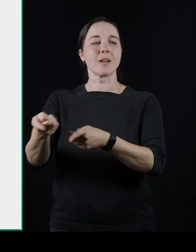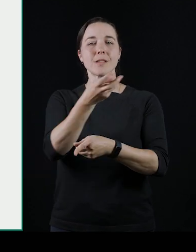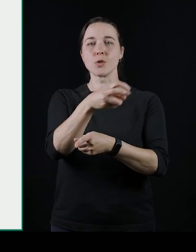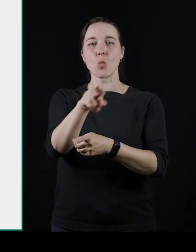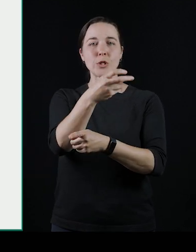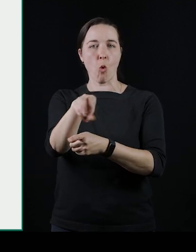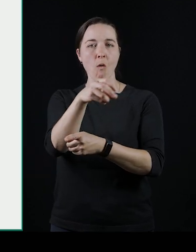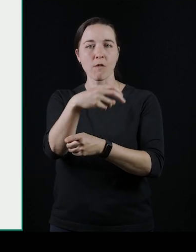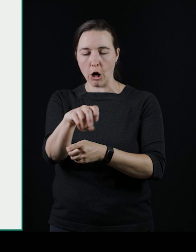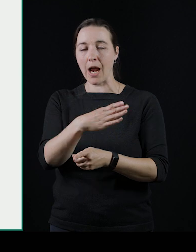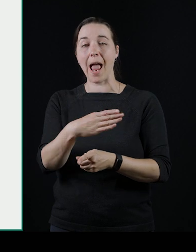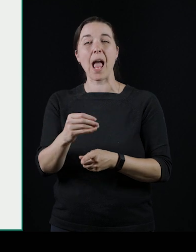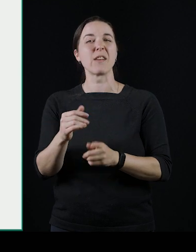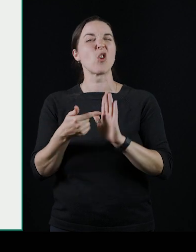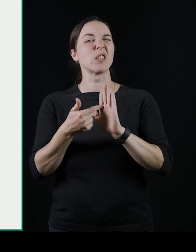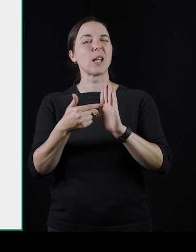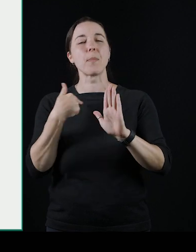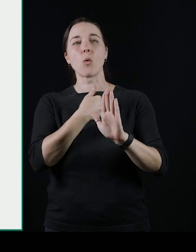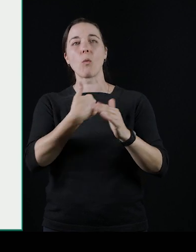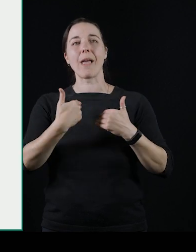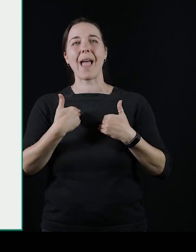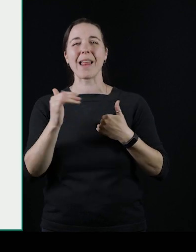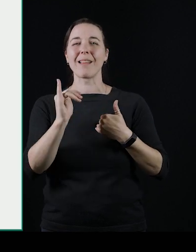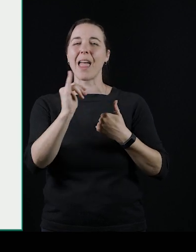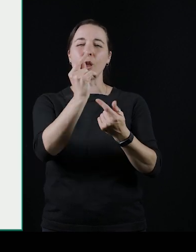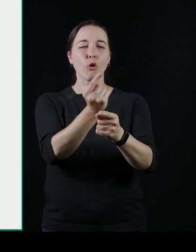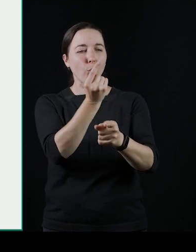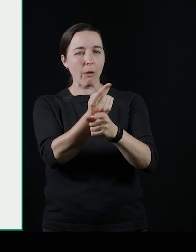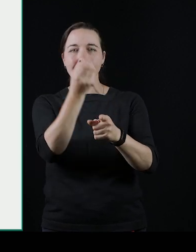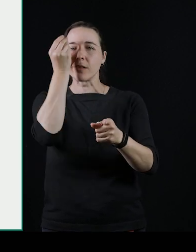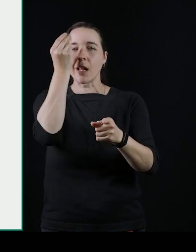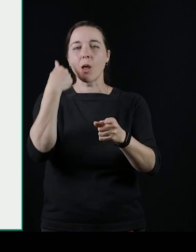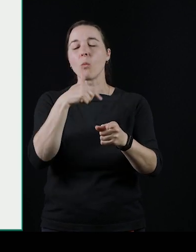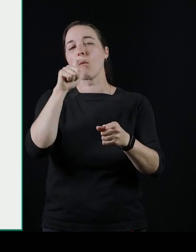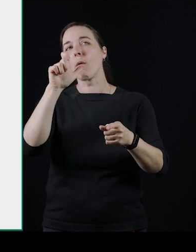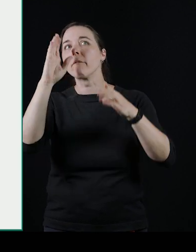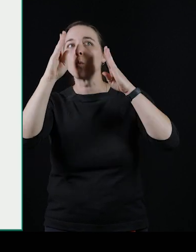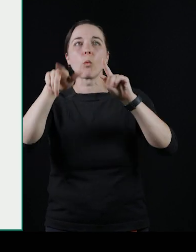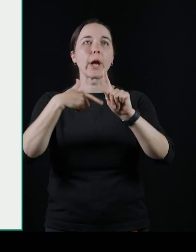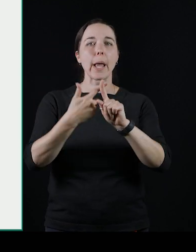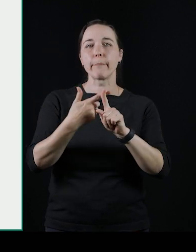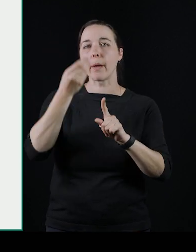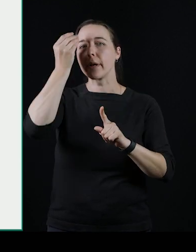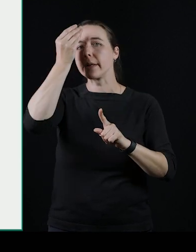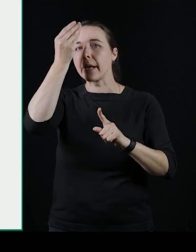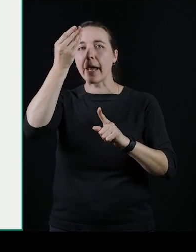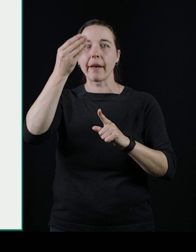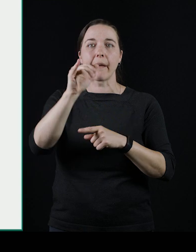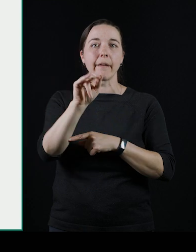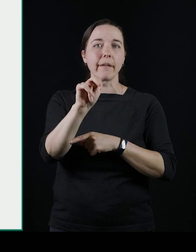and also we had like correct data and we didn't have to worry about data integrity